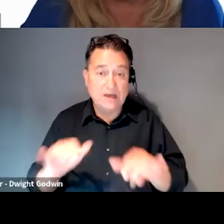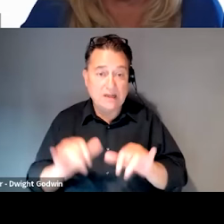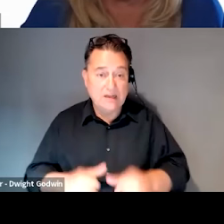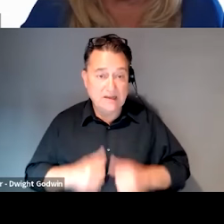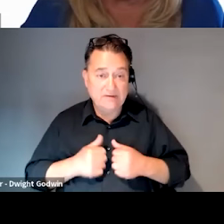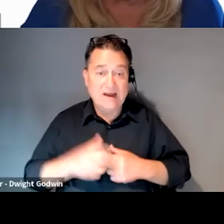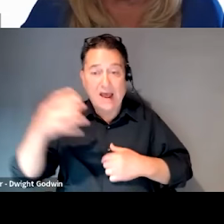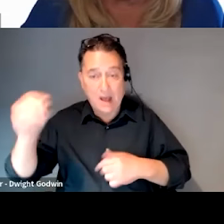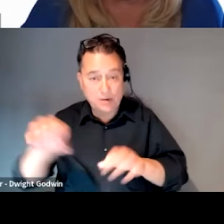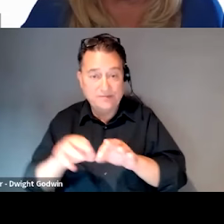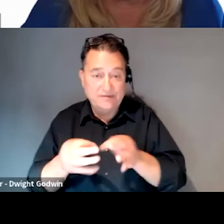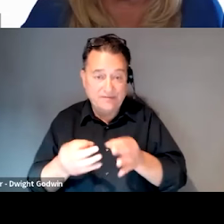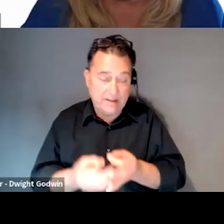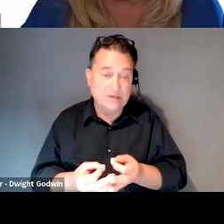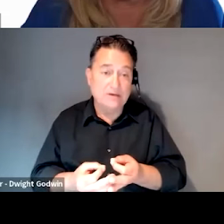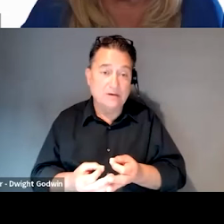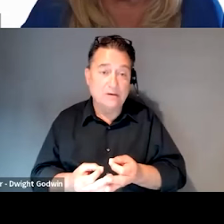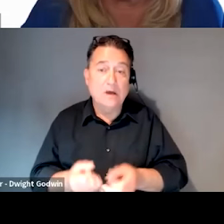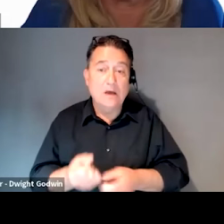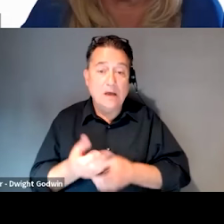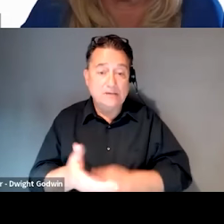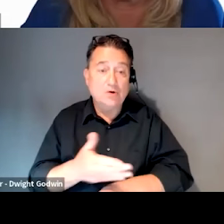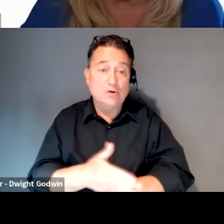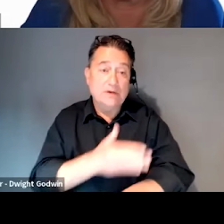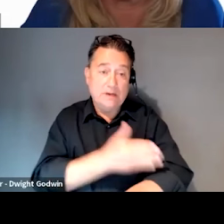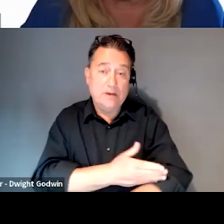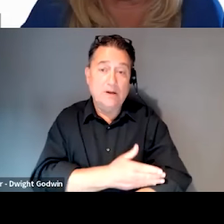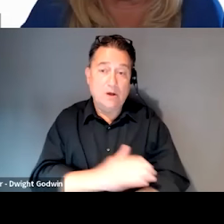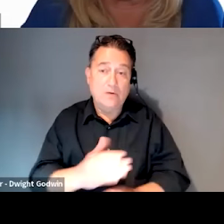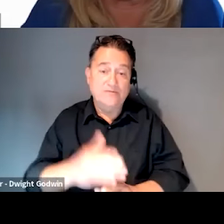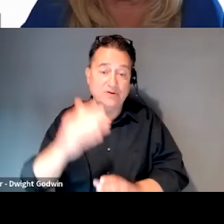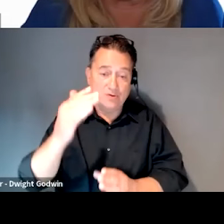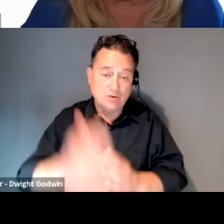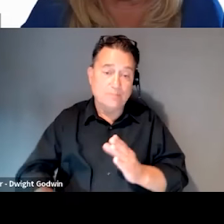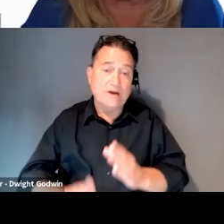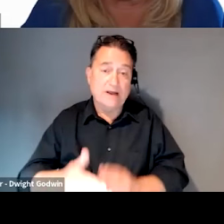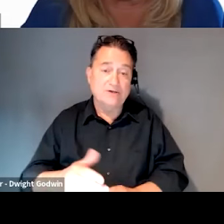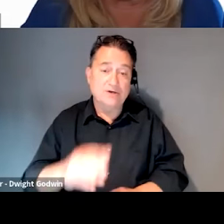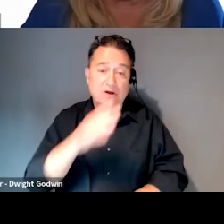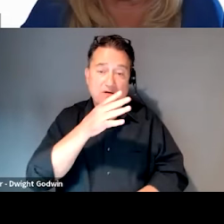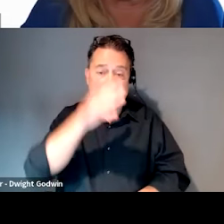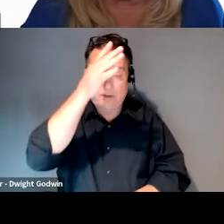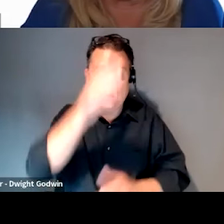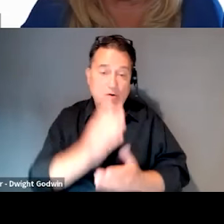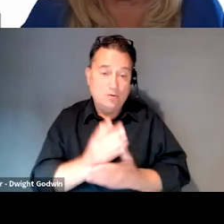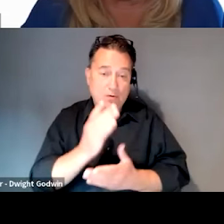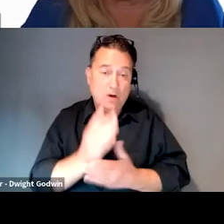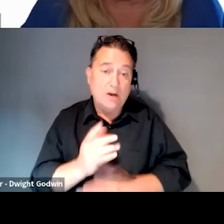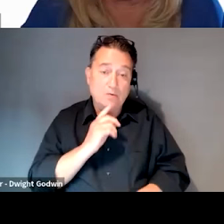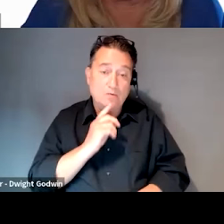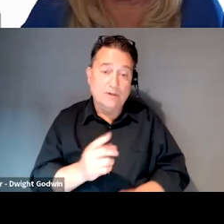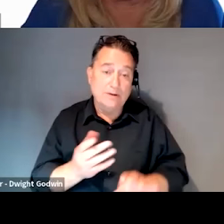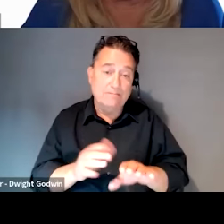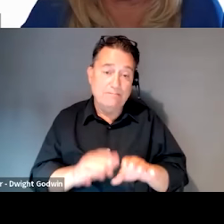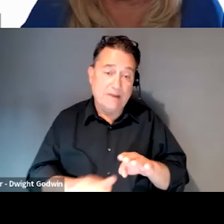has caused an increase of termination of parental rights, essentially the death sentence for our families.